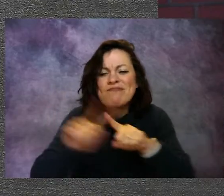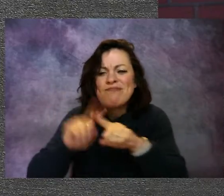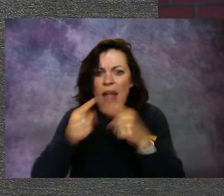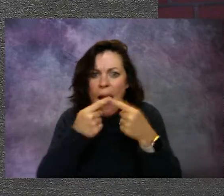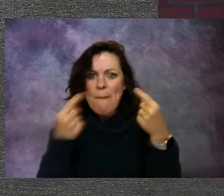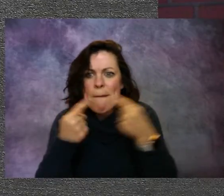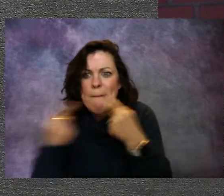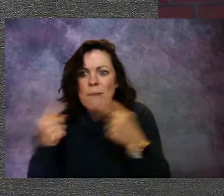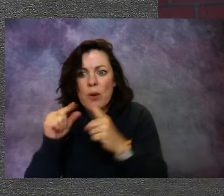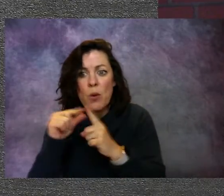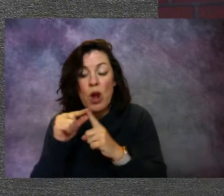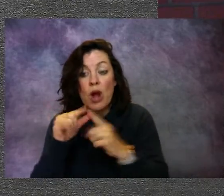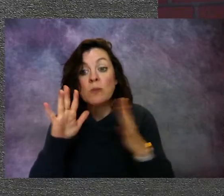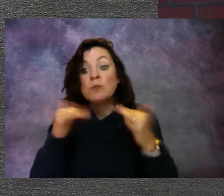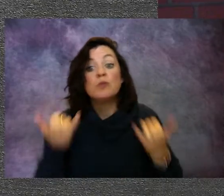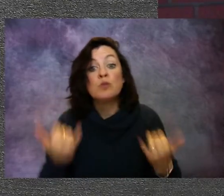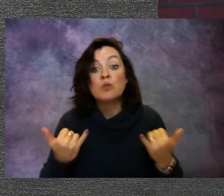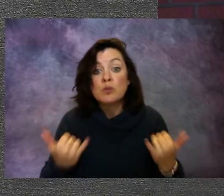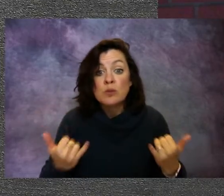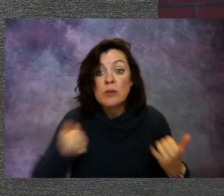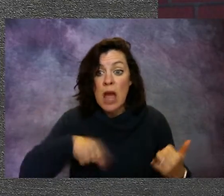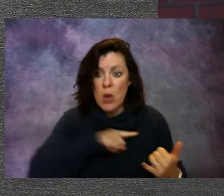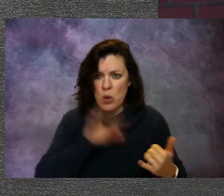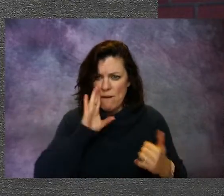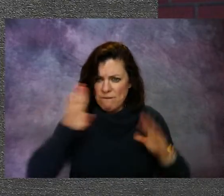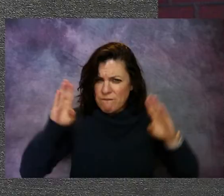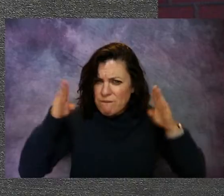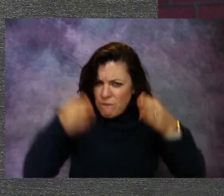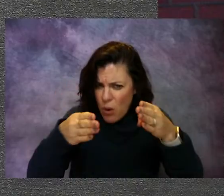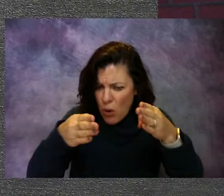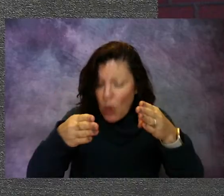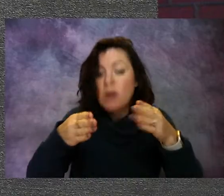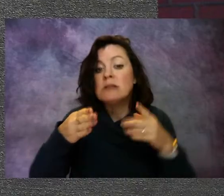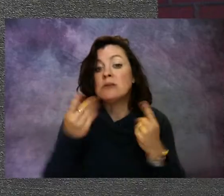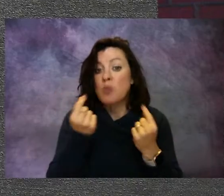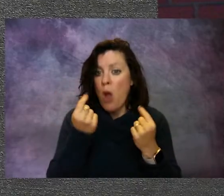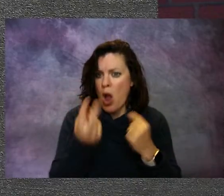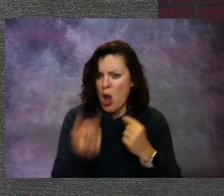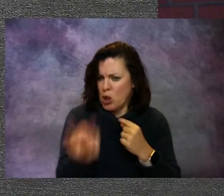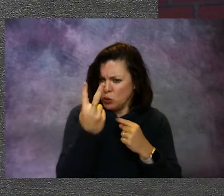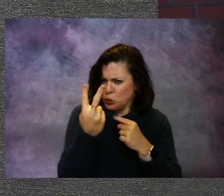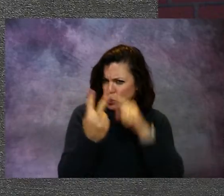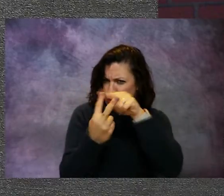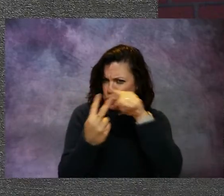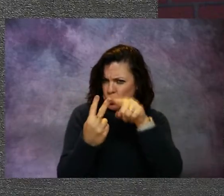So, today I said we are gonna be doing a science experiment, but we're gonna be using two words